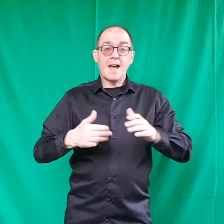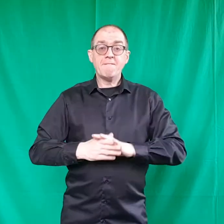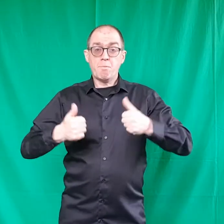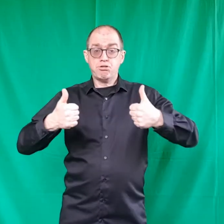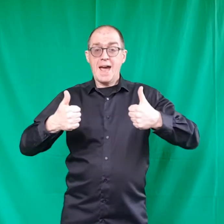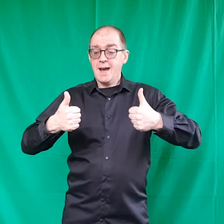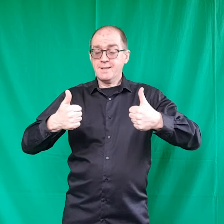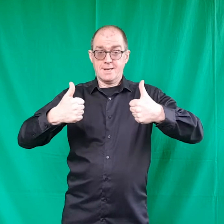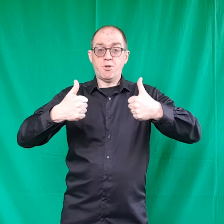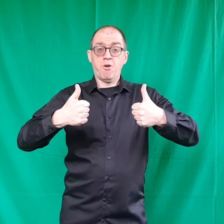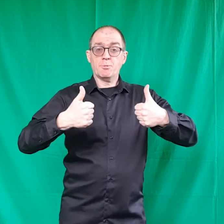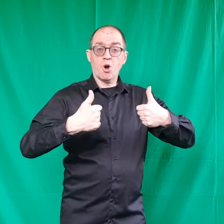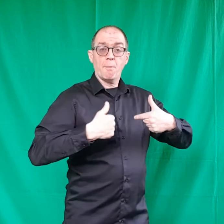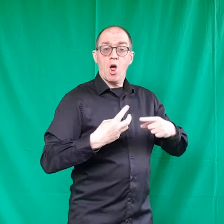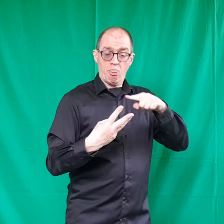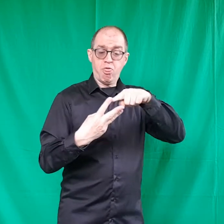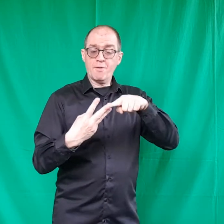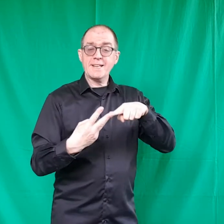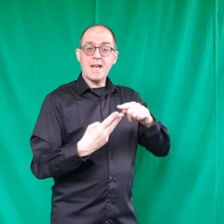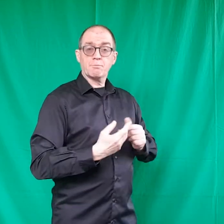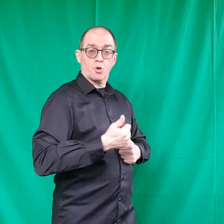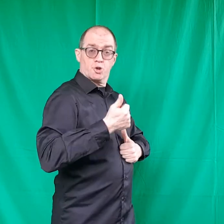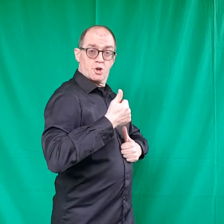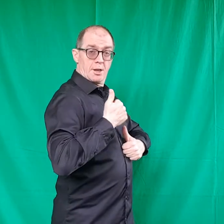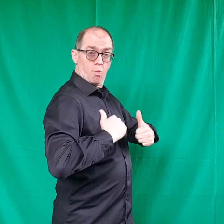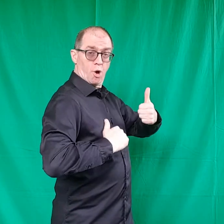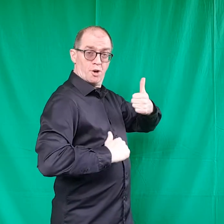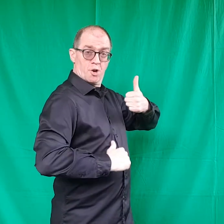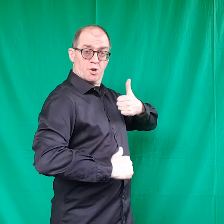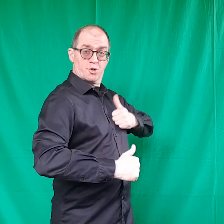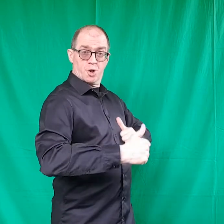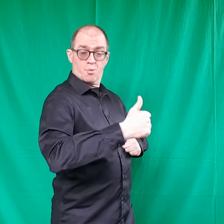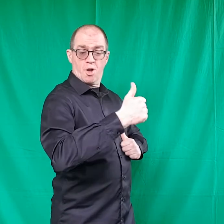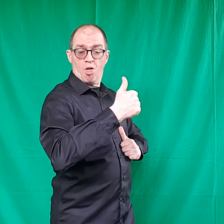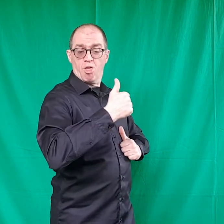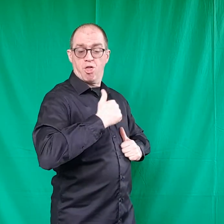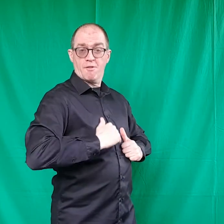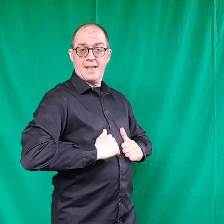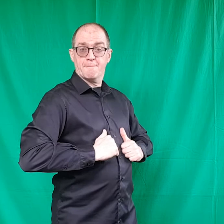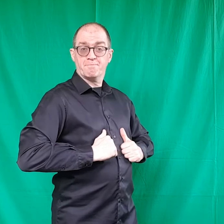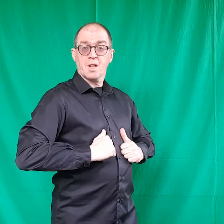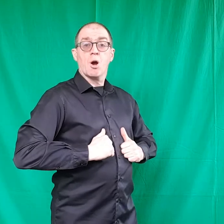The sign for 'pride' is thumbs up, three times on your chest: 1, 2, 3.